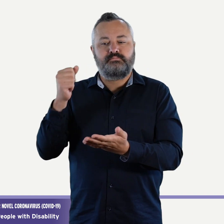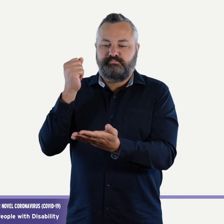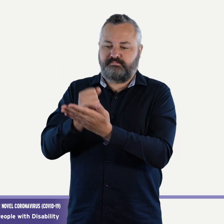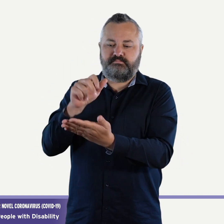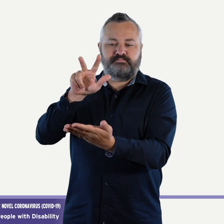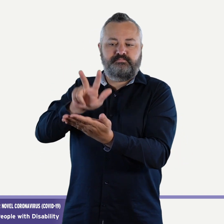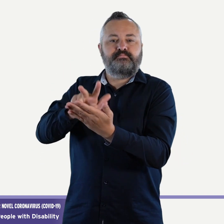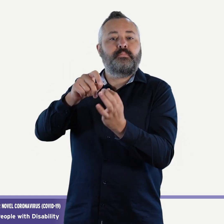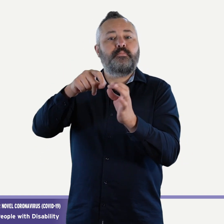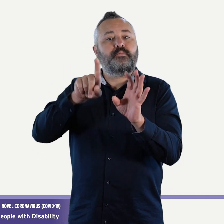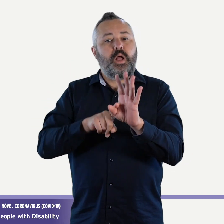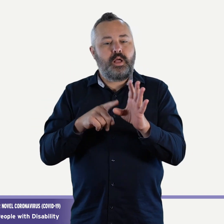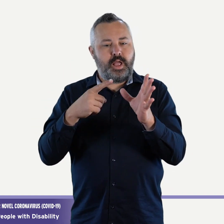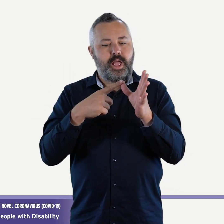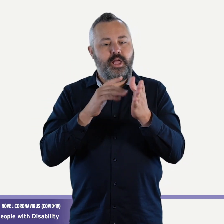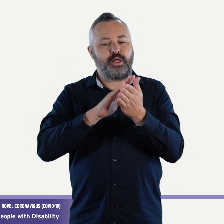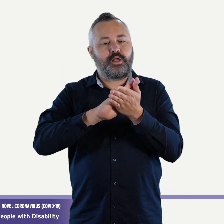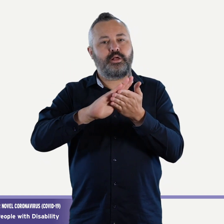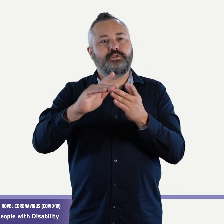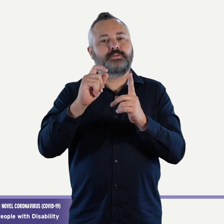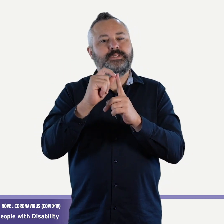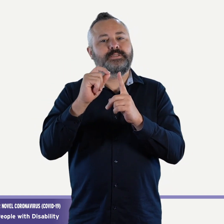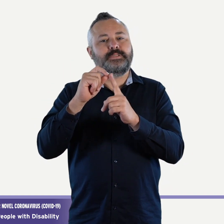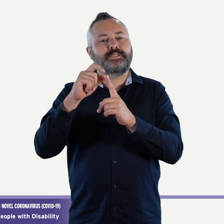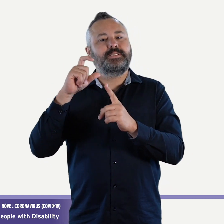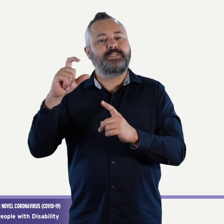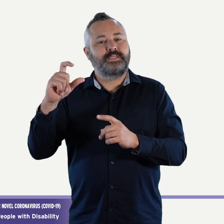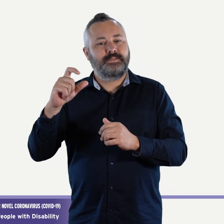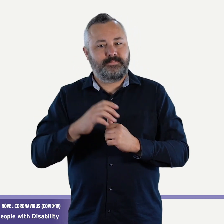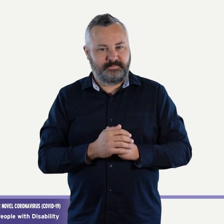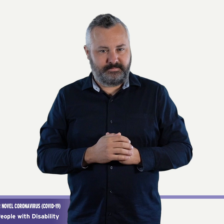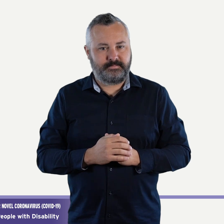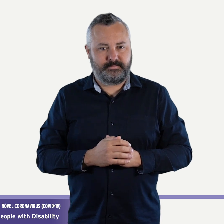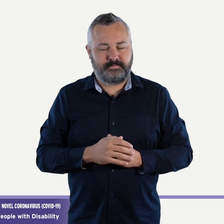by an Advisory Committee and has been endorsed by the Australian Health Protection Principal Committee.